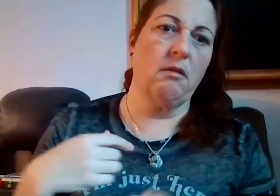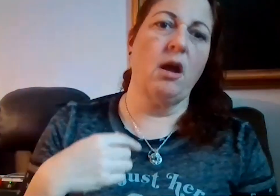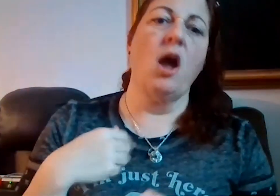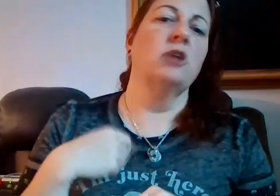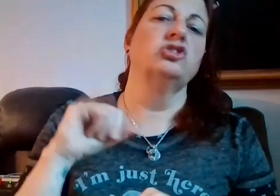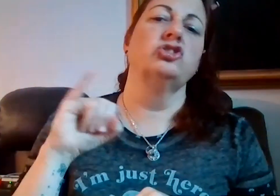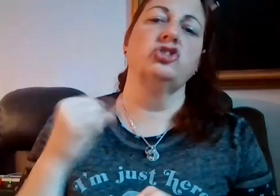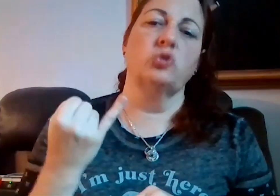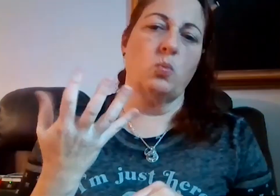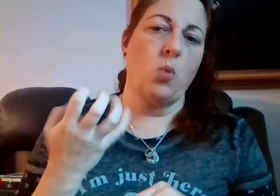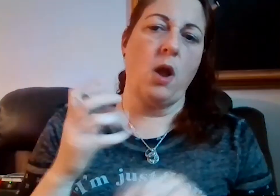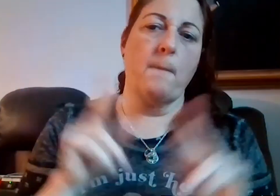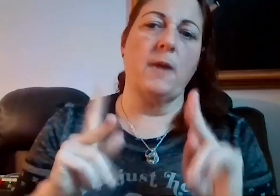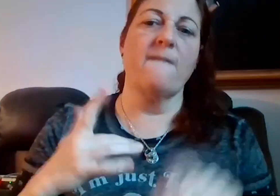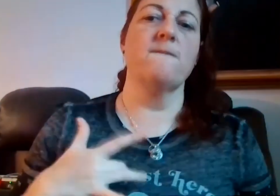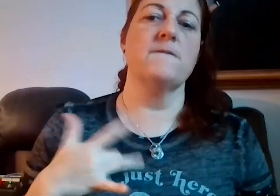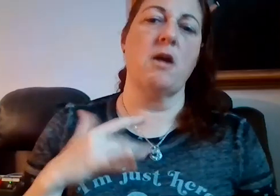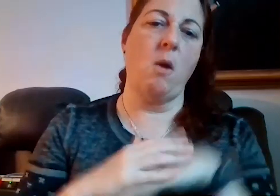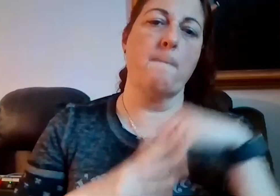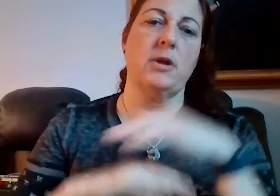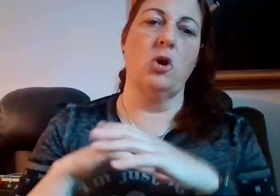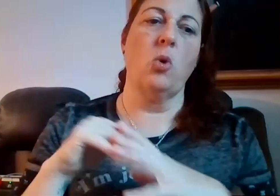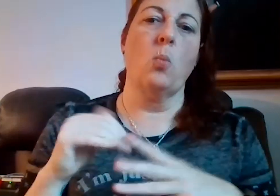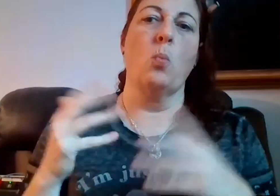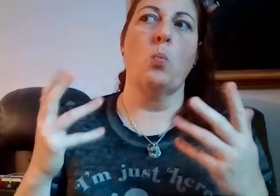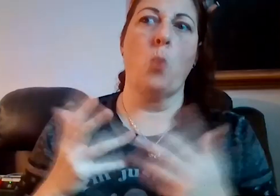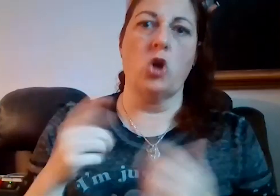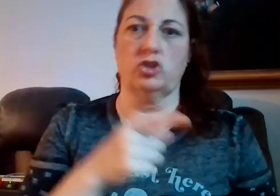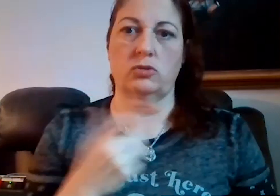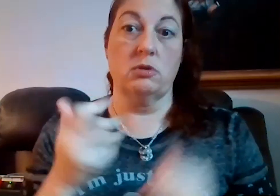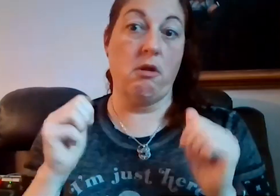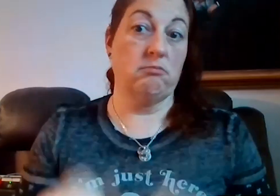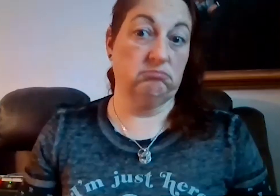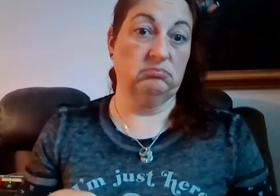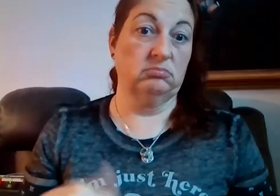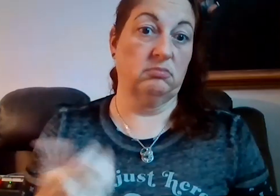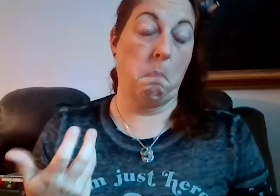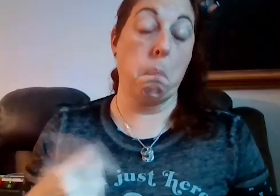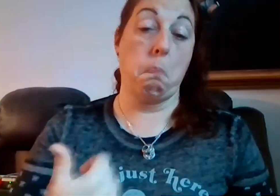I just want people to feel comfortable with what they can and cannot do for themself.